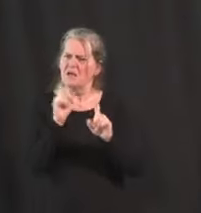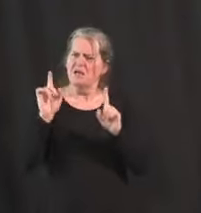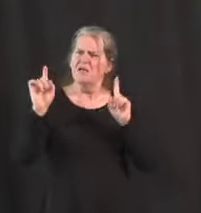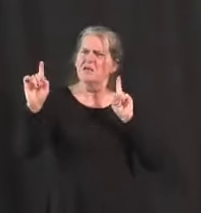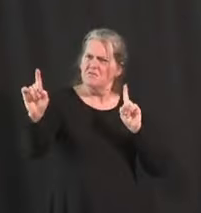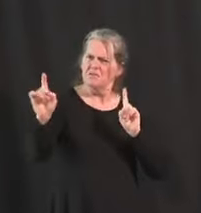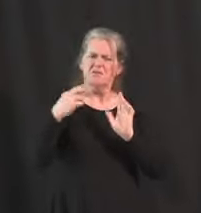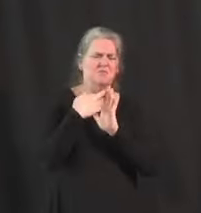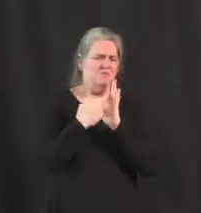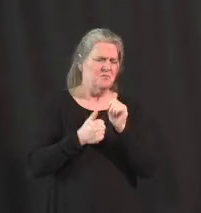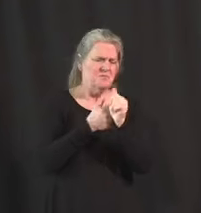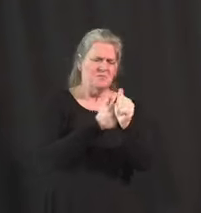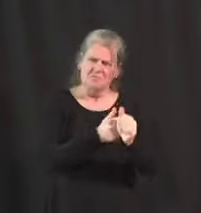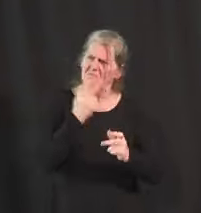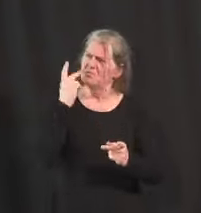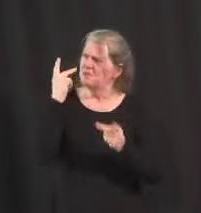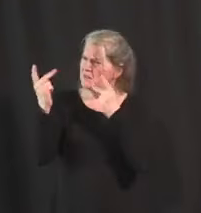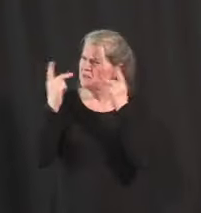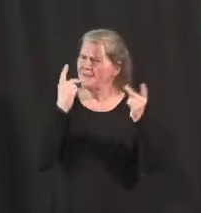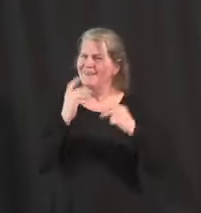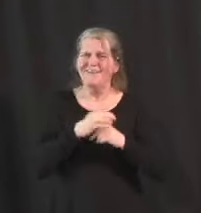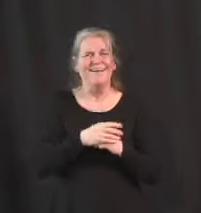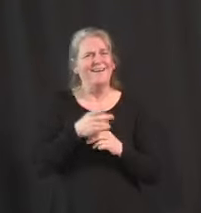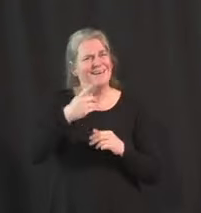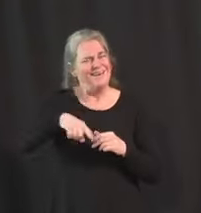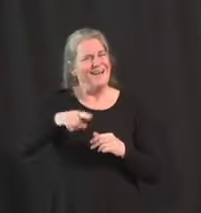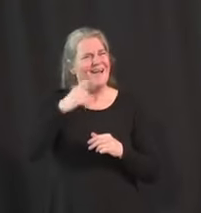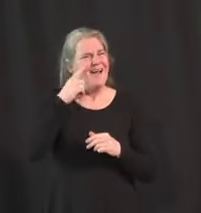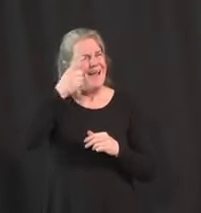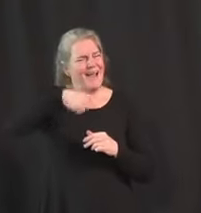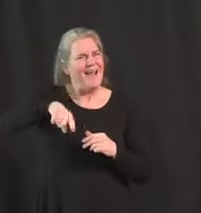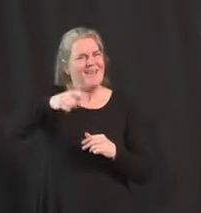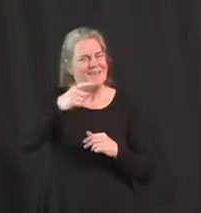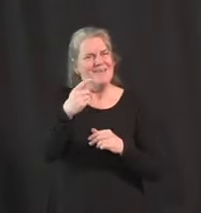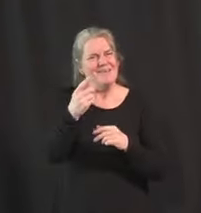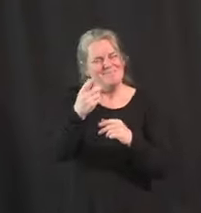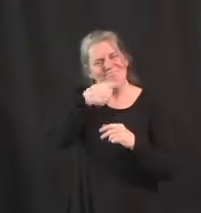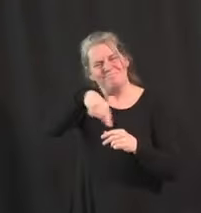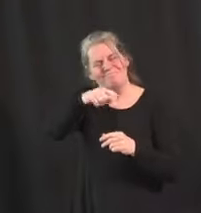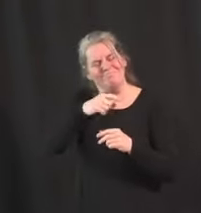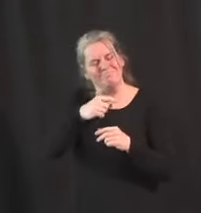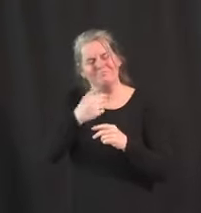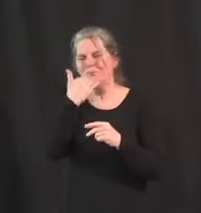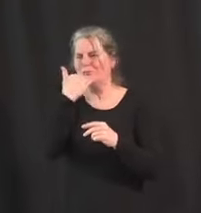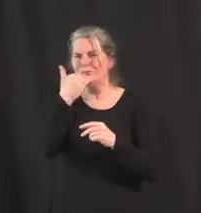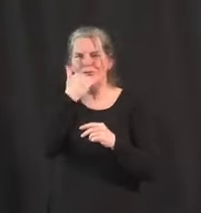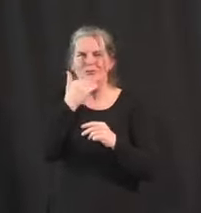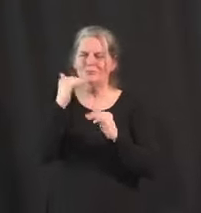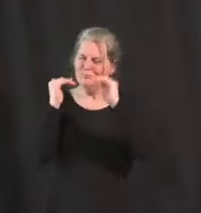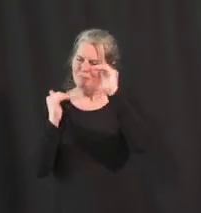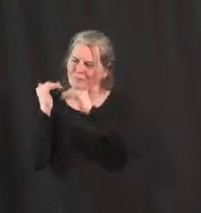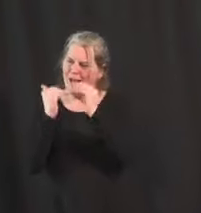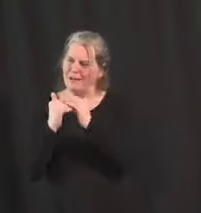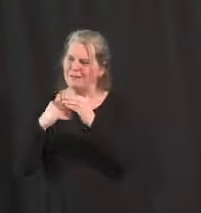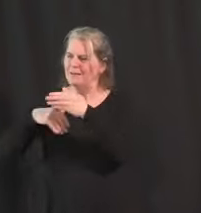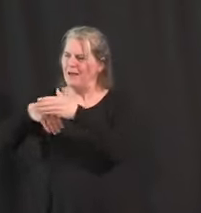I THINK WE HIT THAT BALANCED CLOSE TO HOME APPROACH JUST RIGHT. AND IT'S ALSO GOOD NEWS.